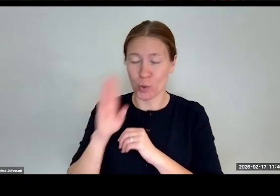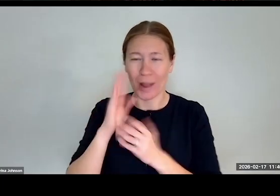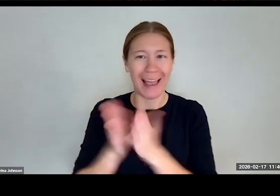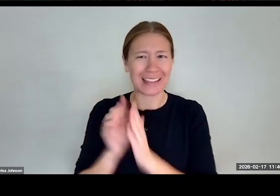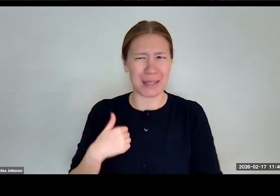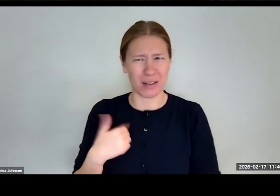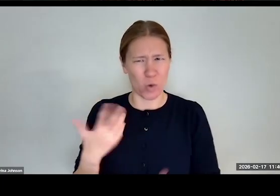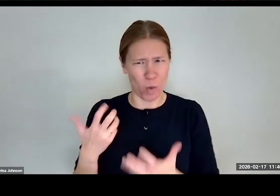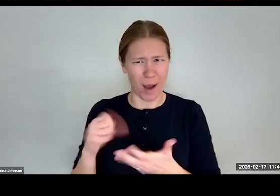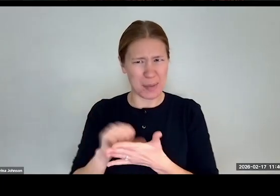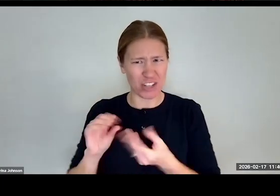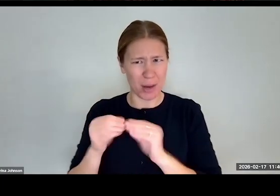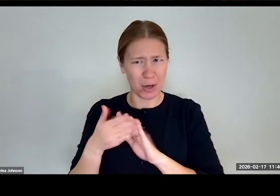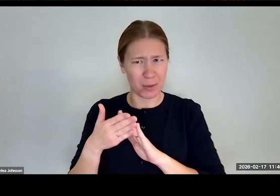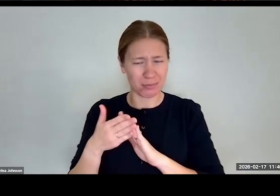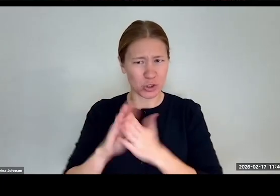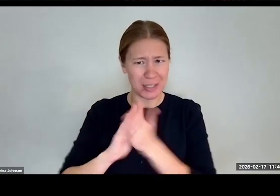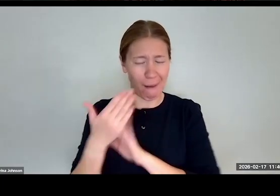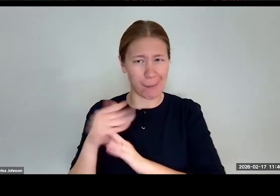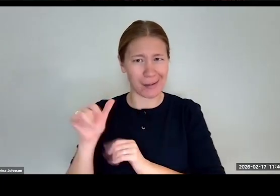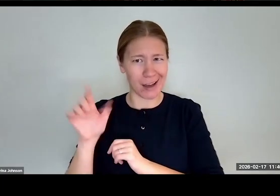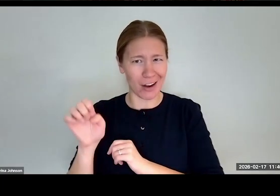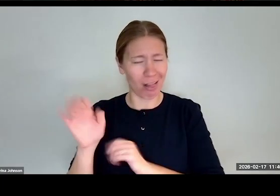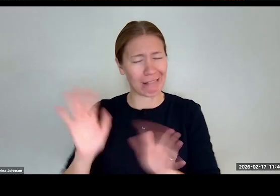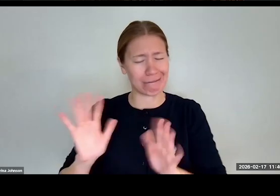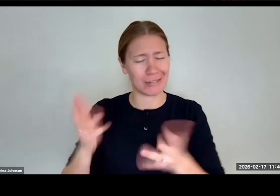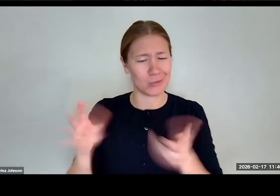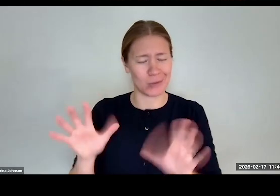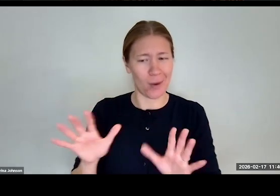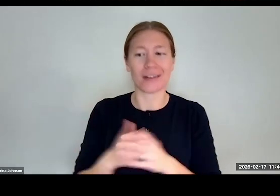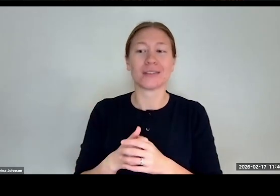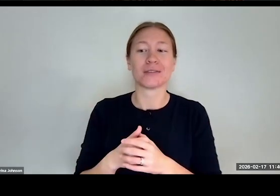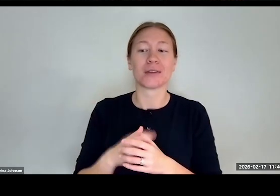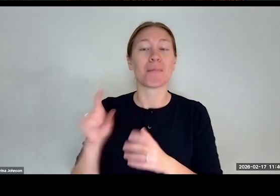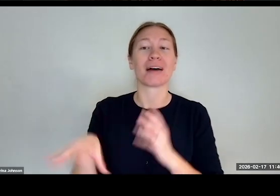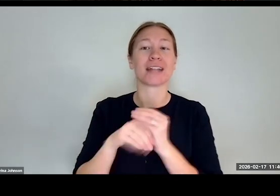I do not want the page number to be the slide title. So instead I either need to add a visible slide title